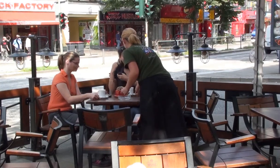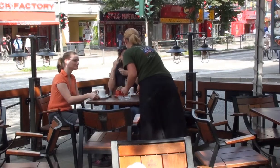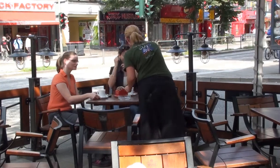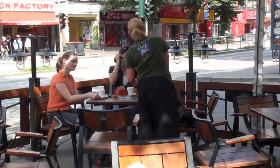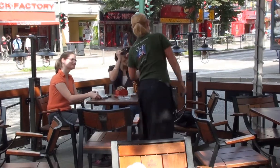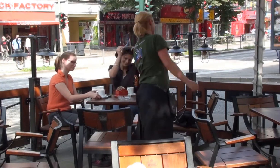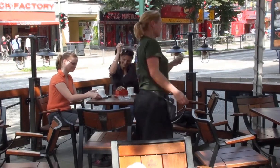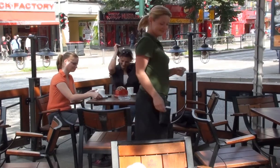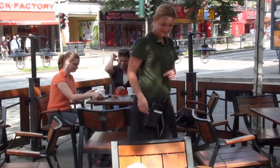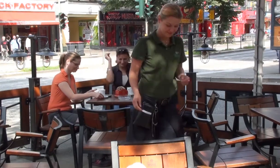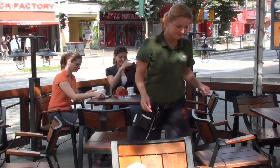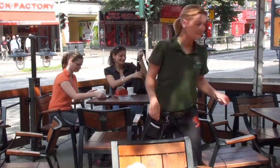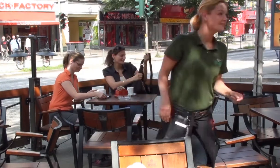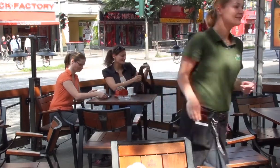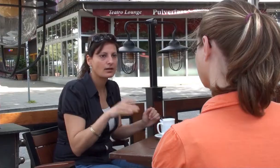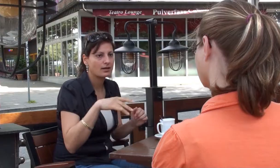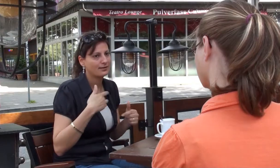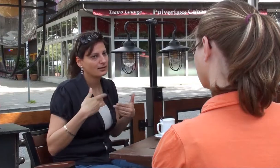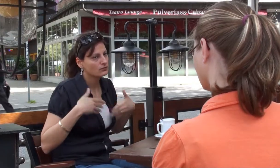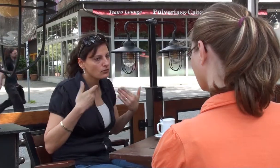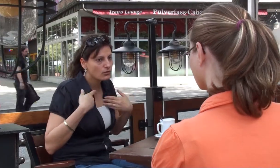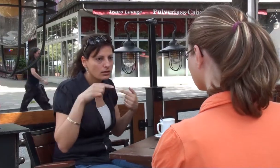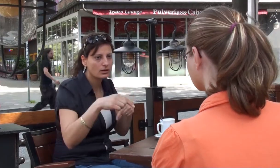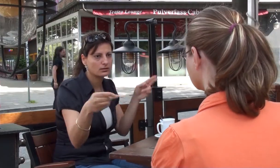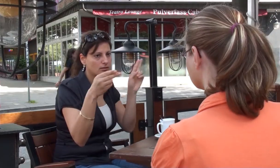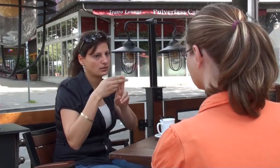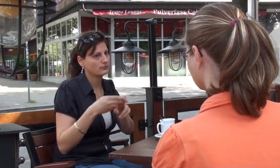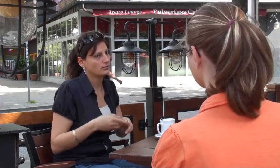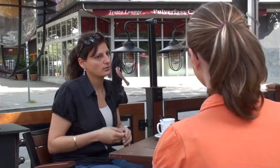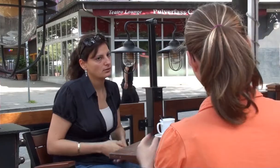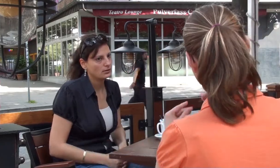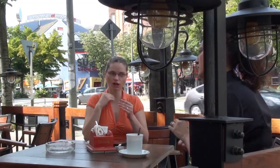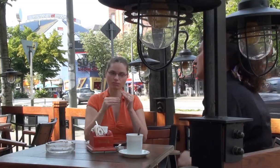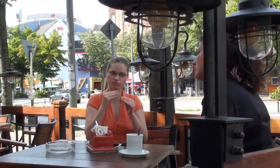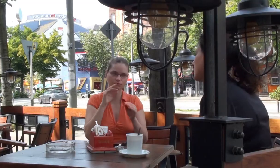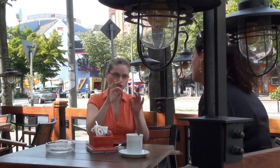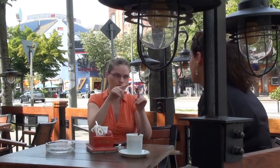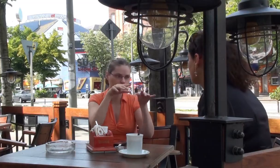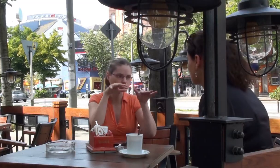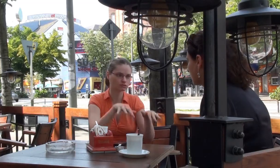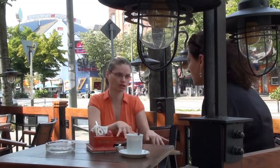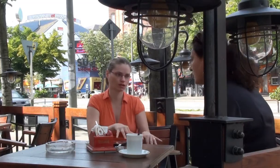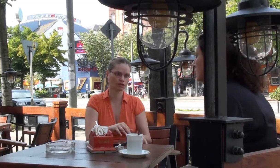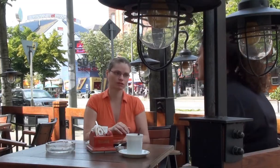Thank you. I'm glad to meet you here. No problem. I am here for you.